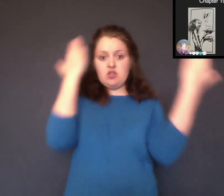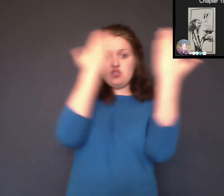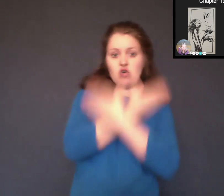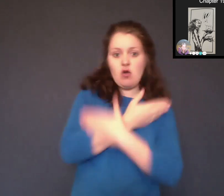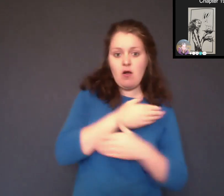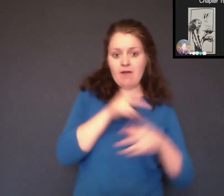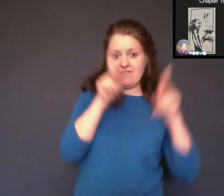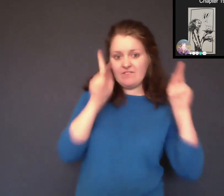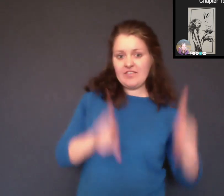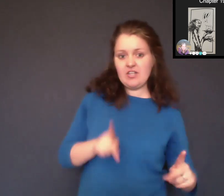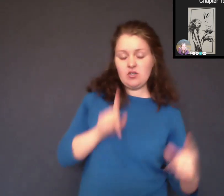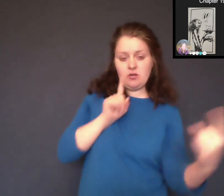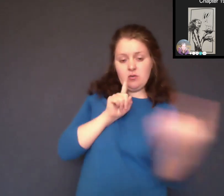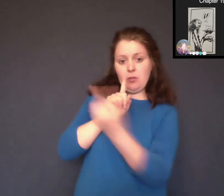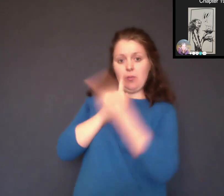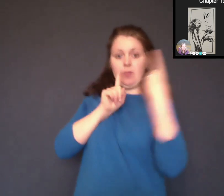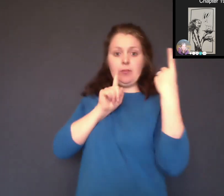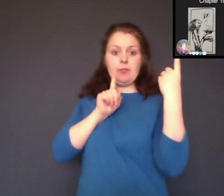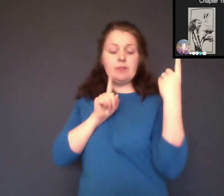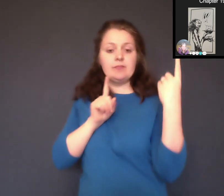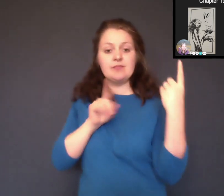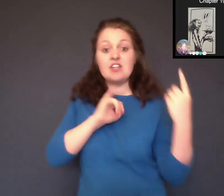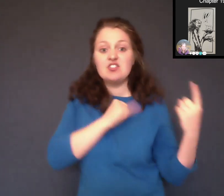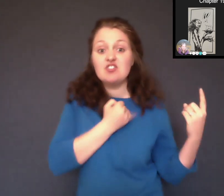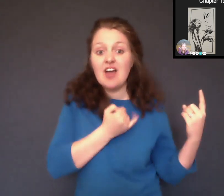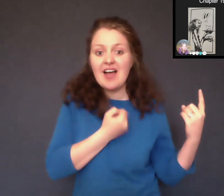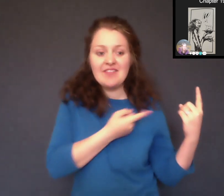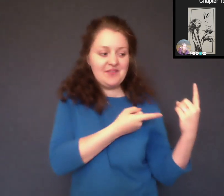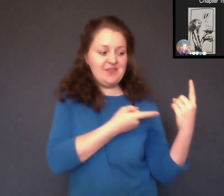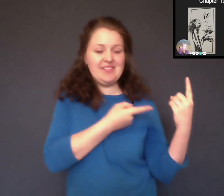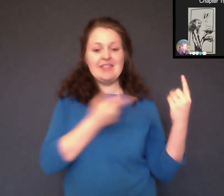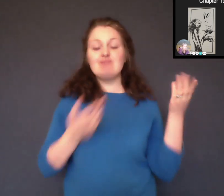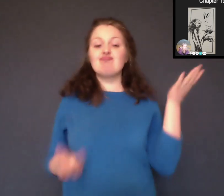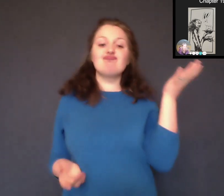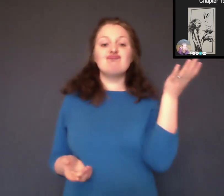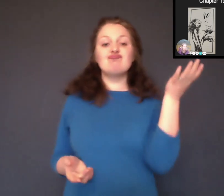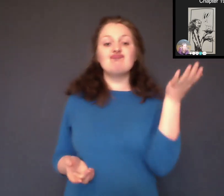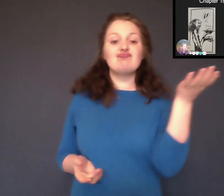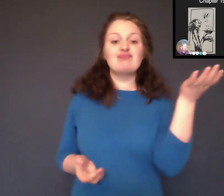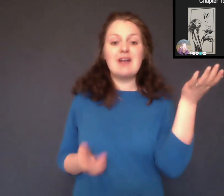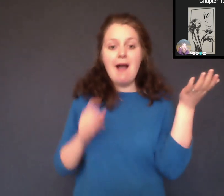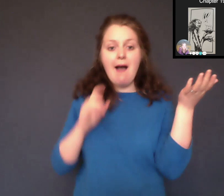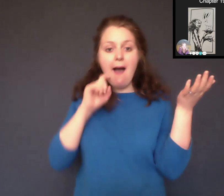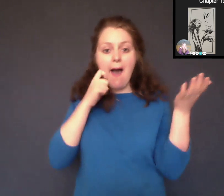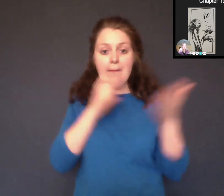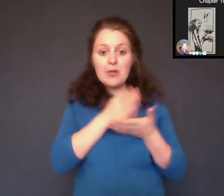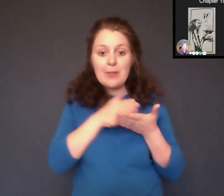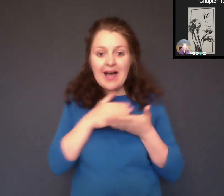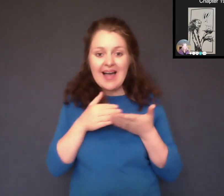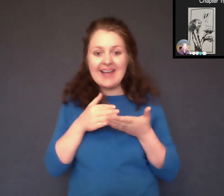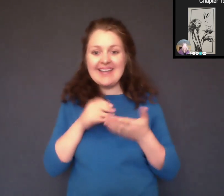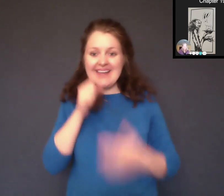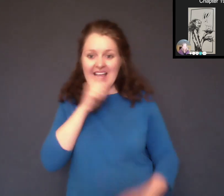front of him it was jive and he was carrying a plate of apple pie and ice cream so this